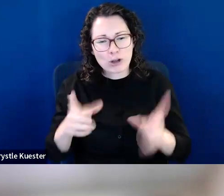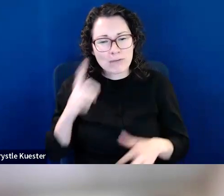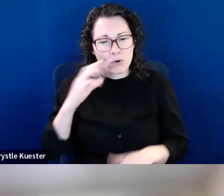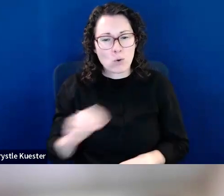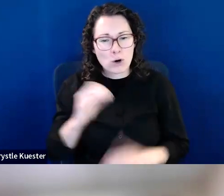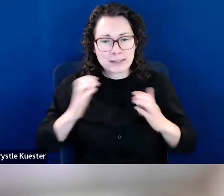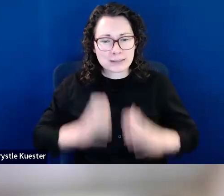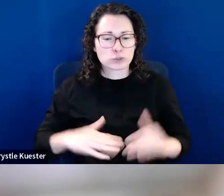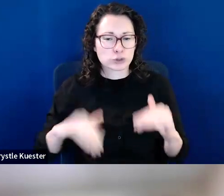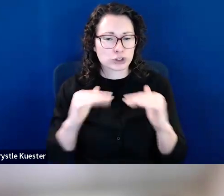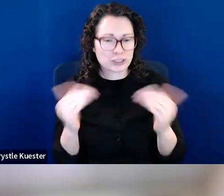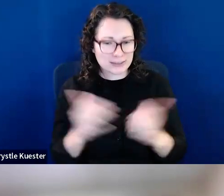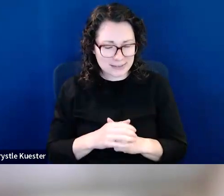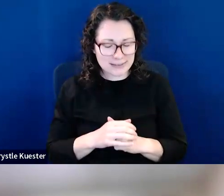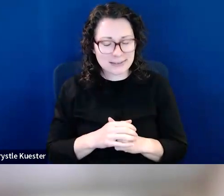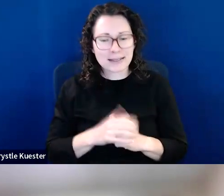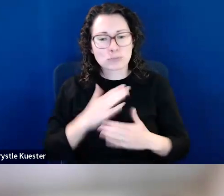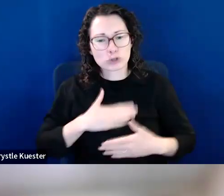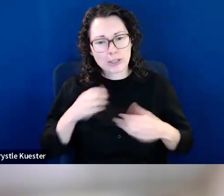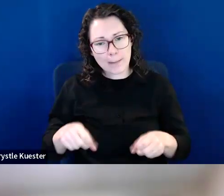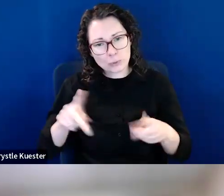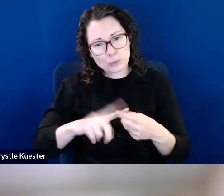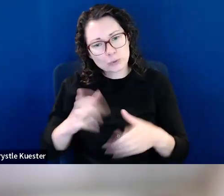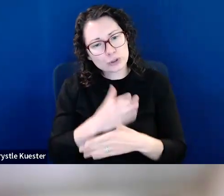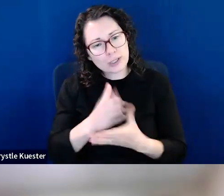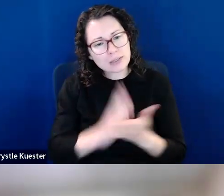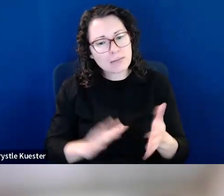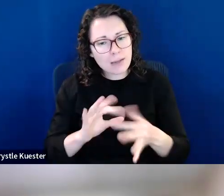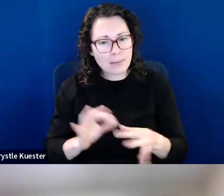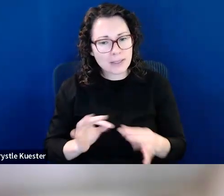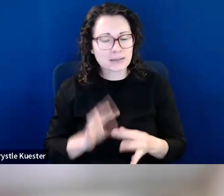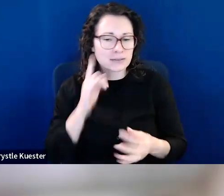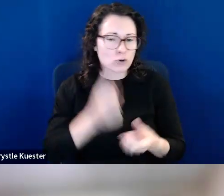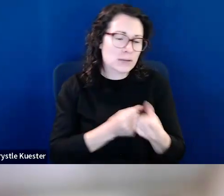Consumer Justice. I appreciate the opportunity to share some comments on behalf of Oregon Consumer